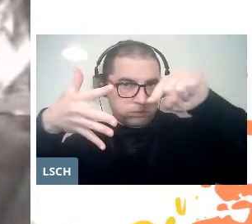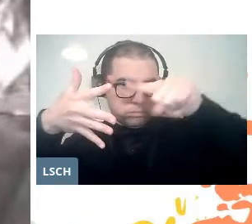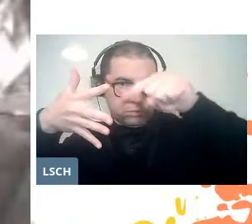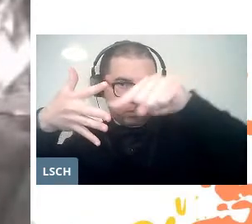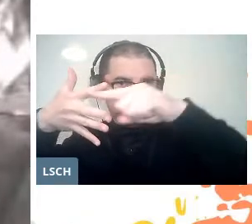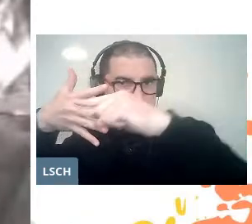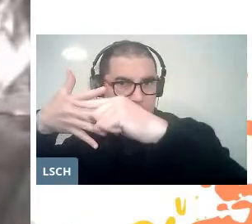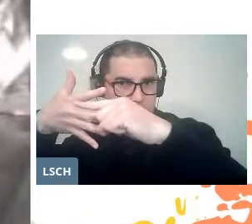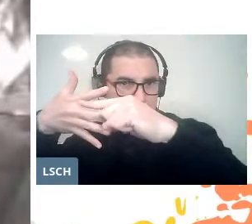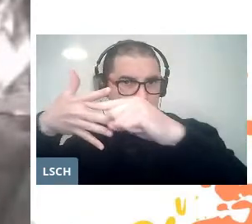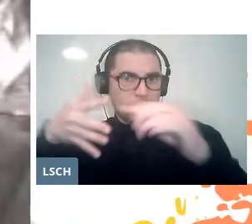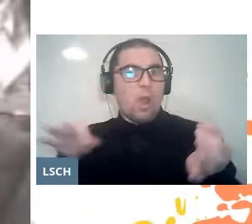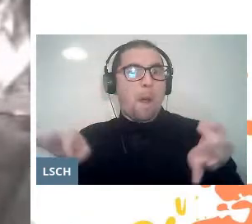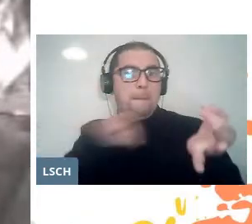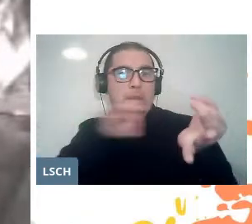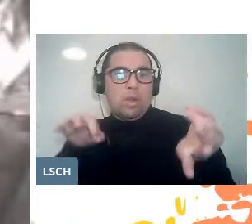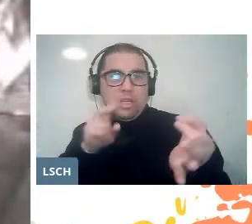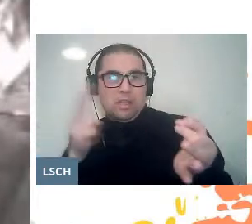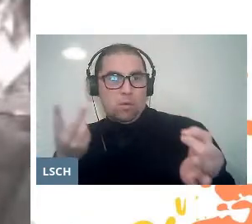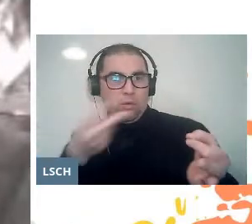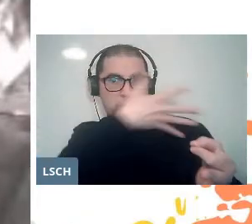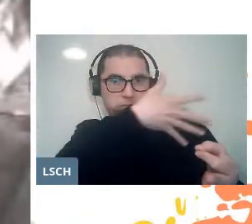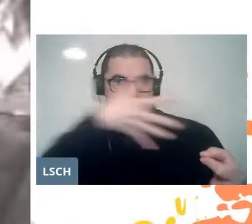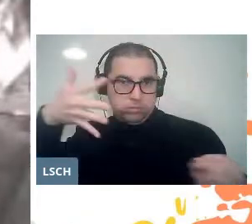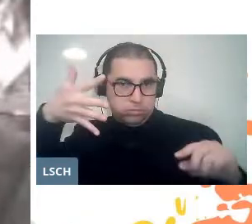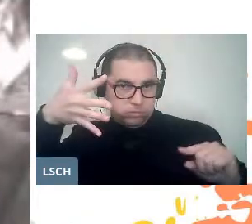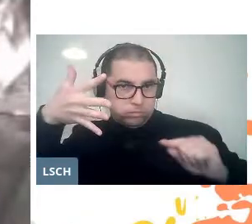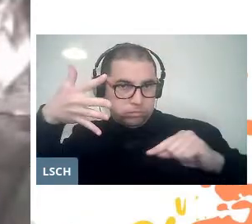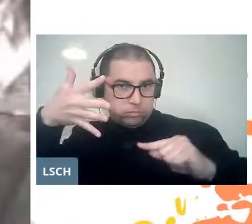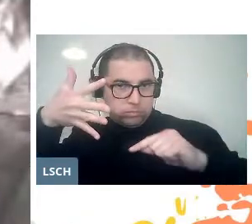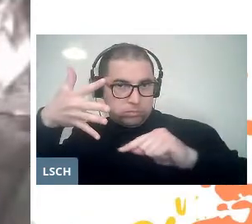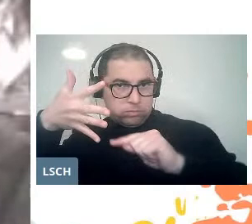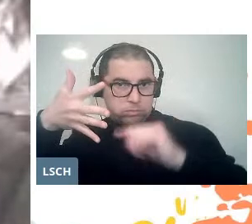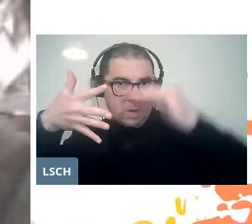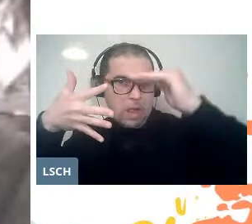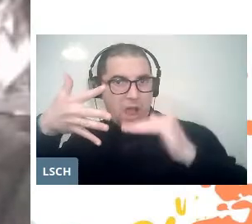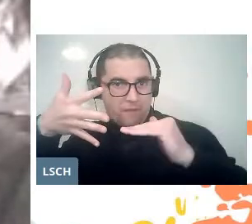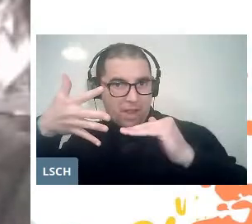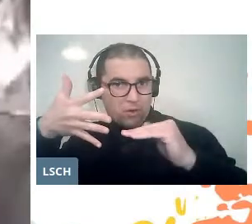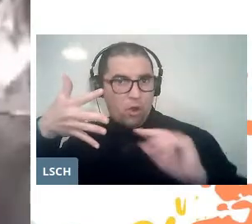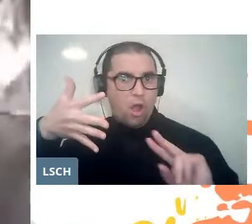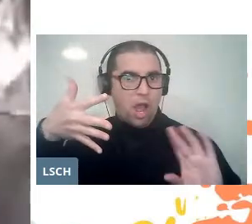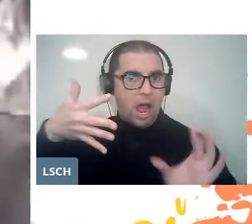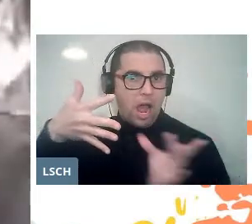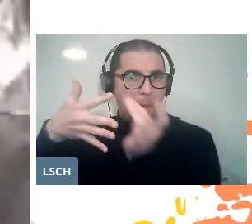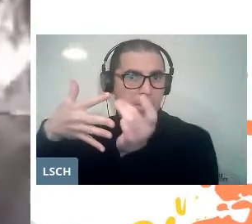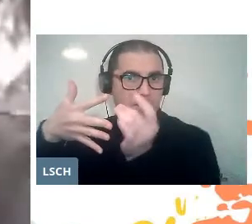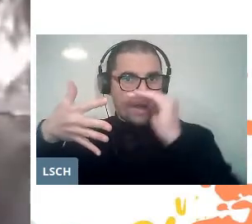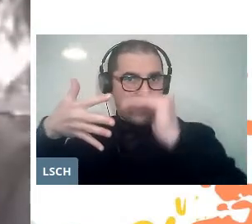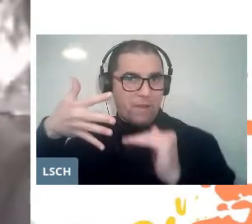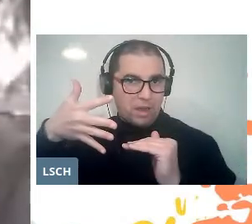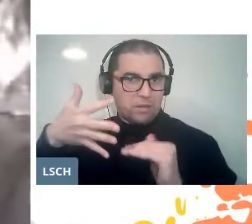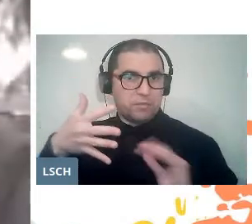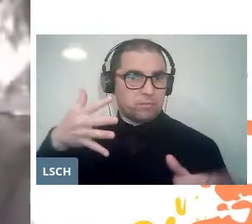and a second violin writes a line that is second or lower to the first violin.